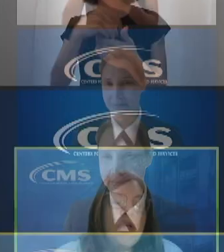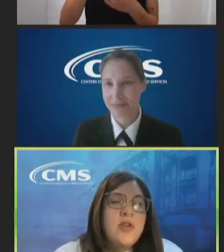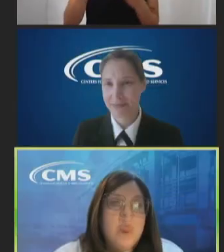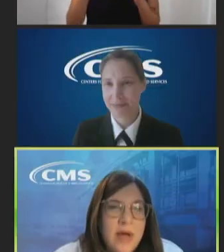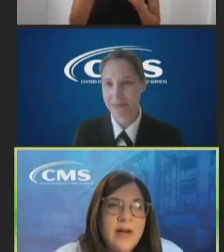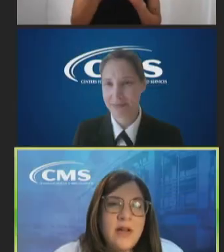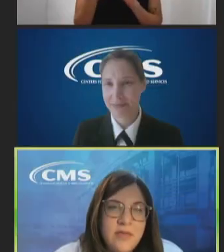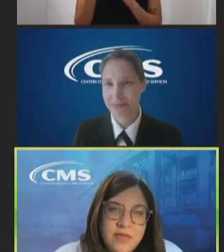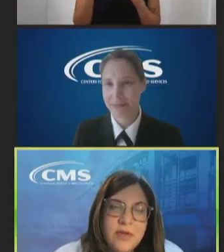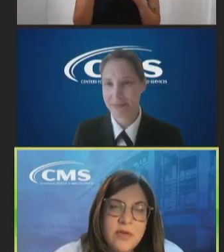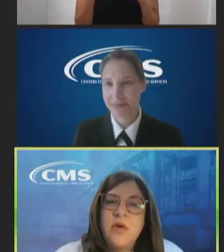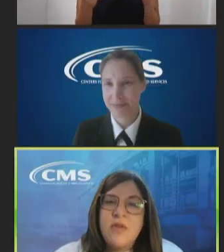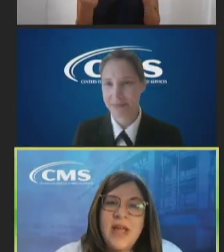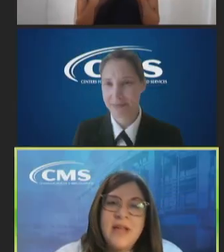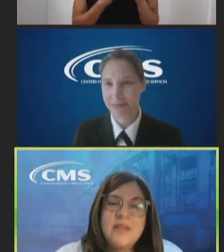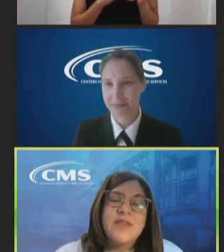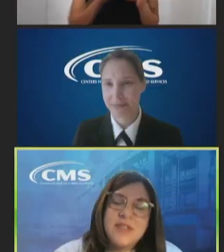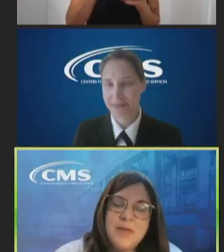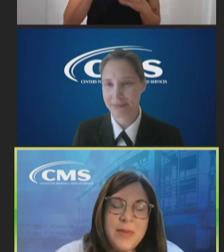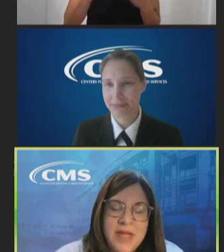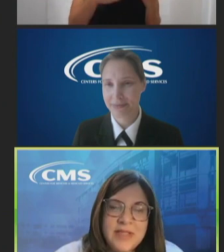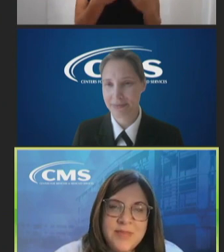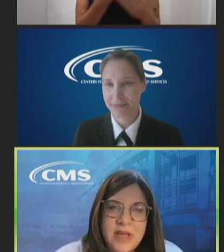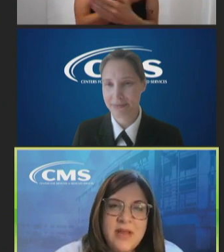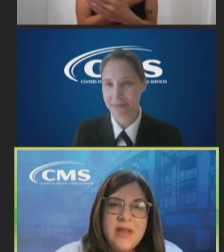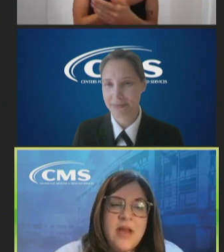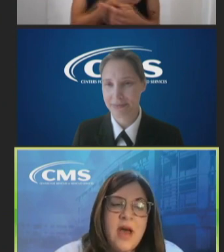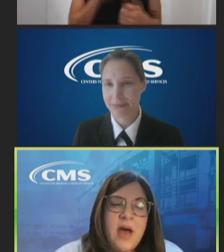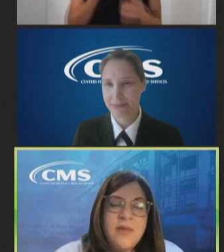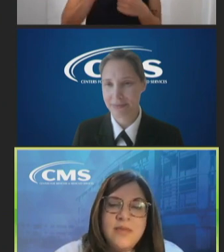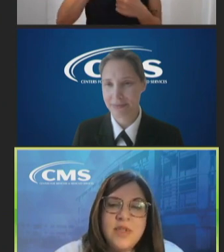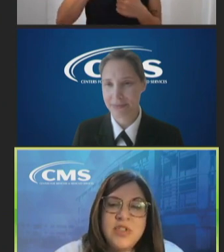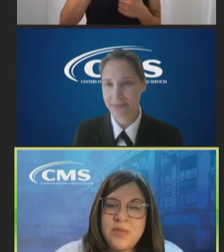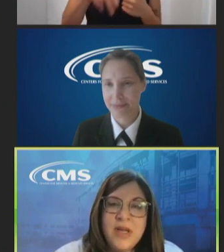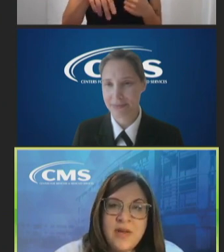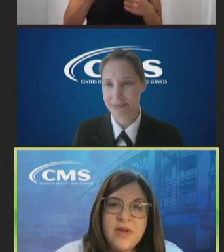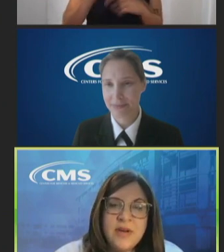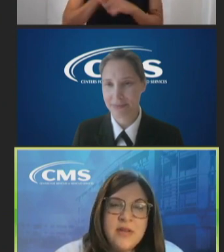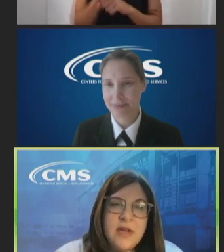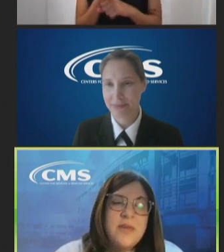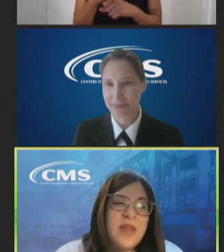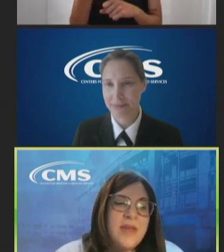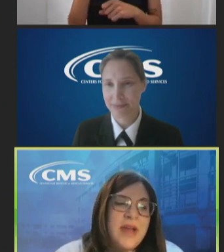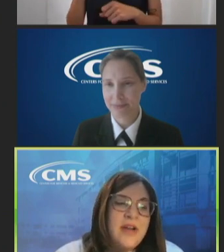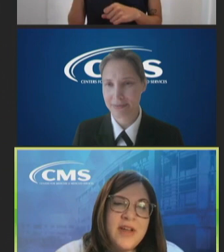pneumococcal, flu, COVID, and for some hepatitis B, should be covered by the Medicare Advantage